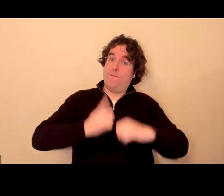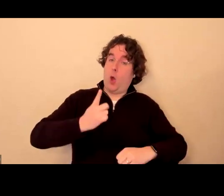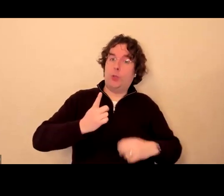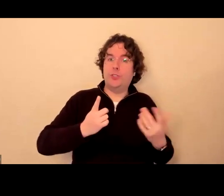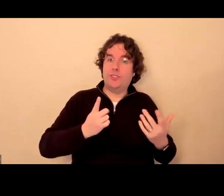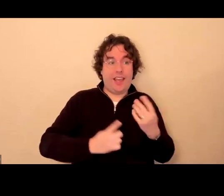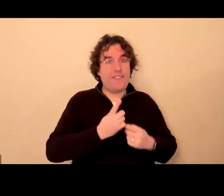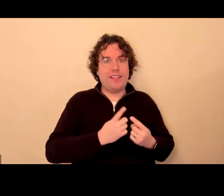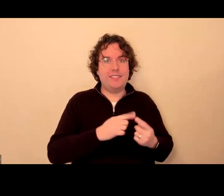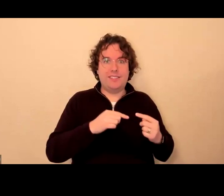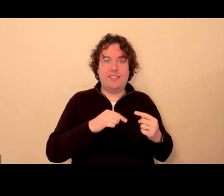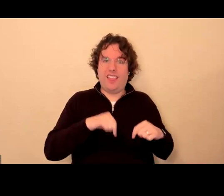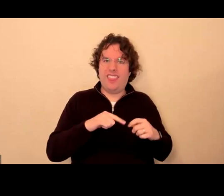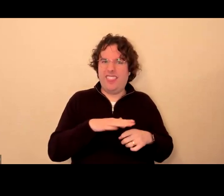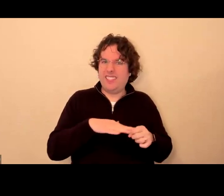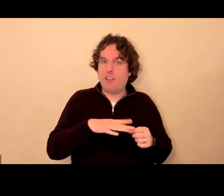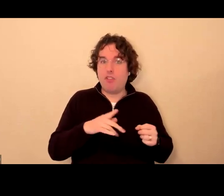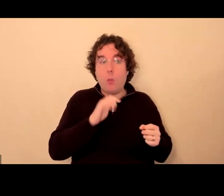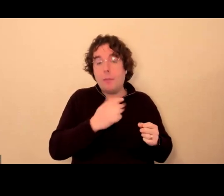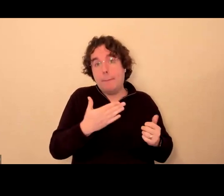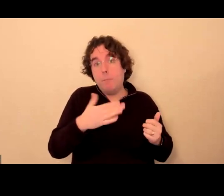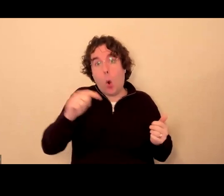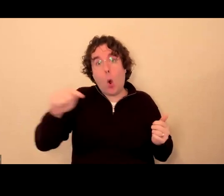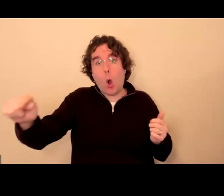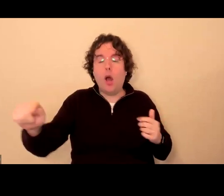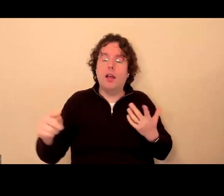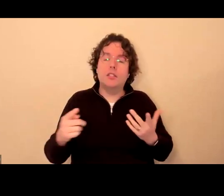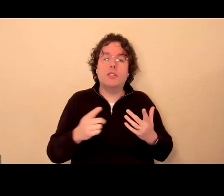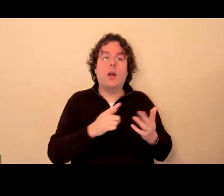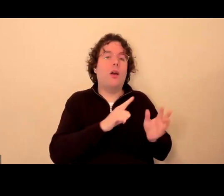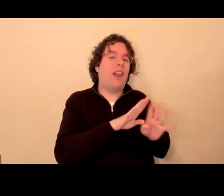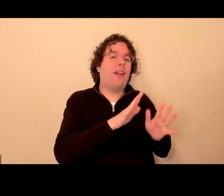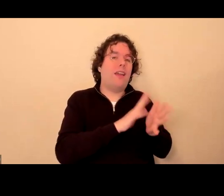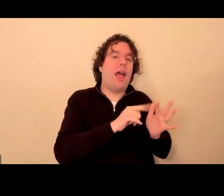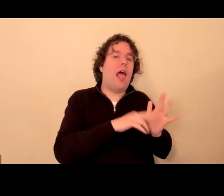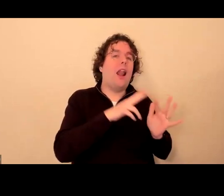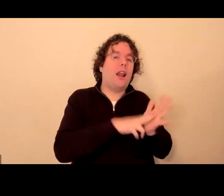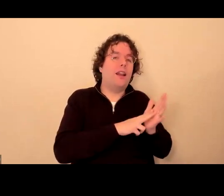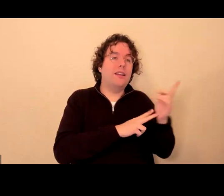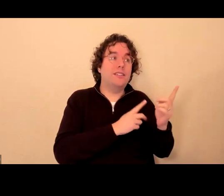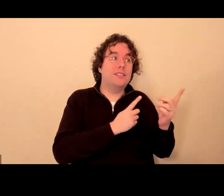and many activities, as Helen was saying. So if you have I think we might use some of the questions that have been submitted to maybe do